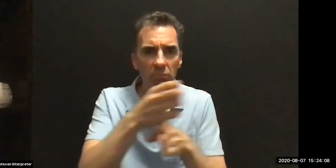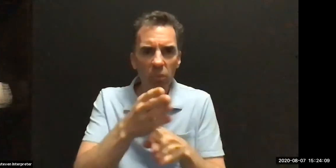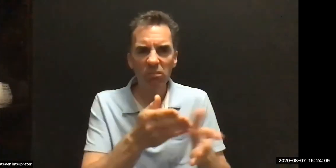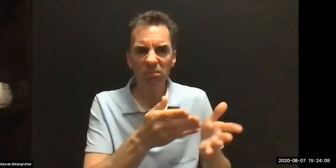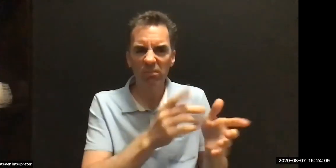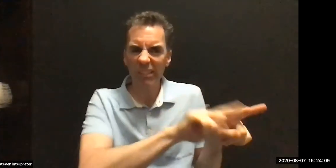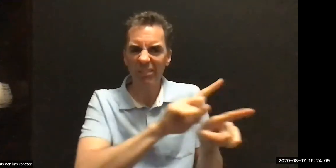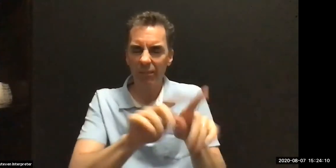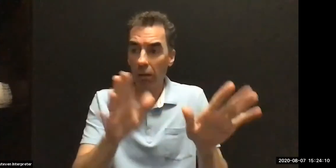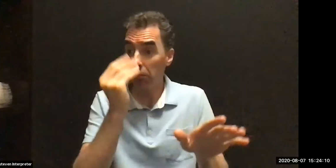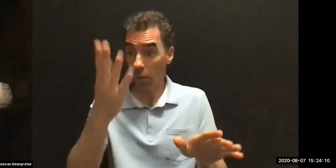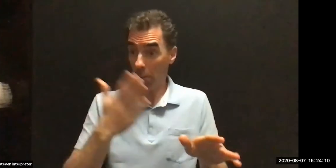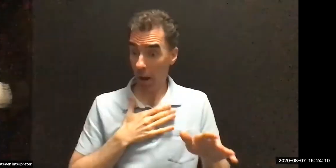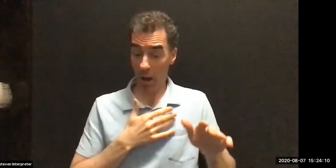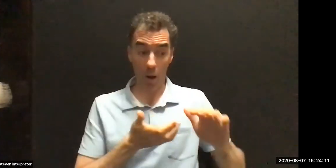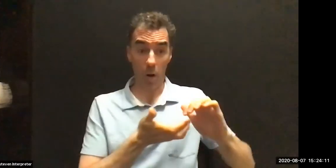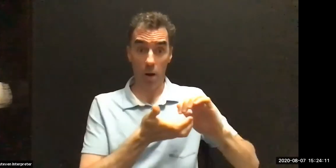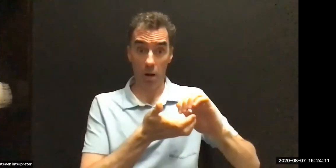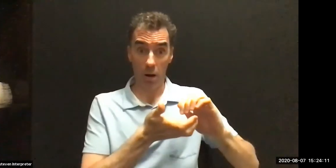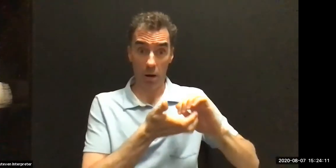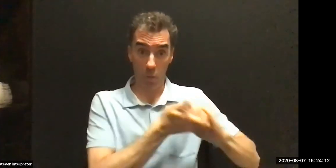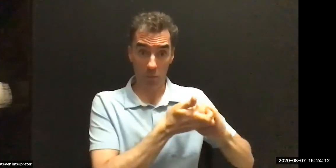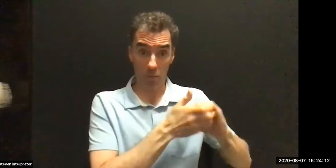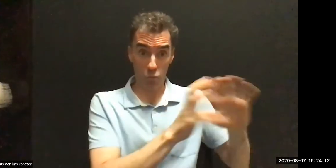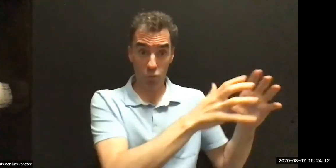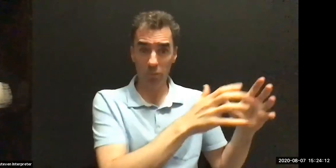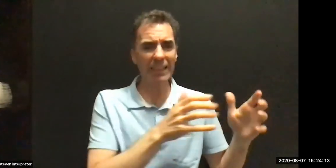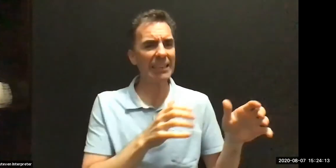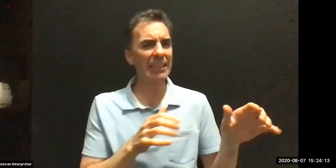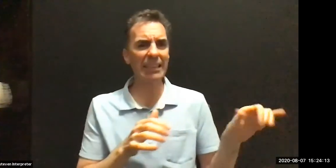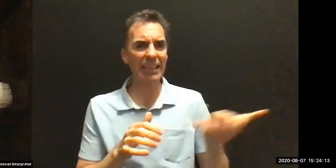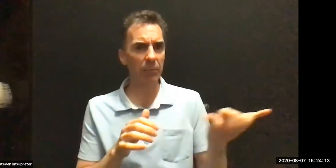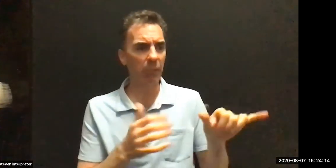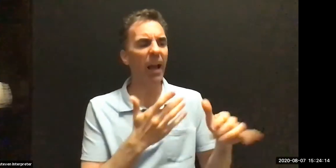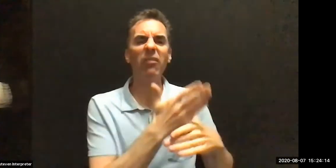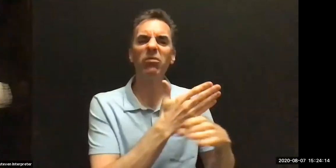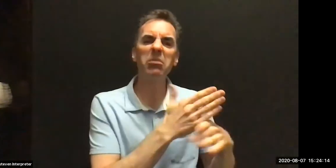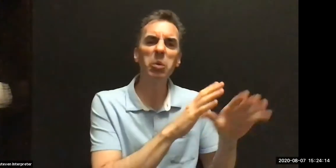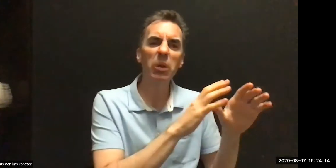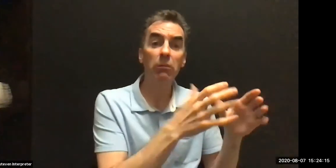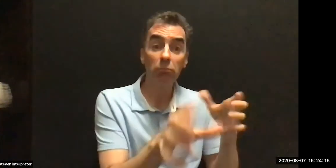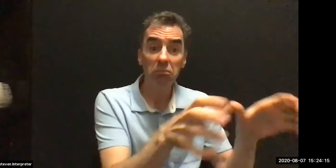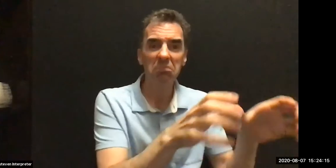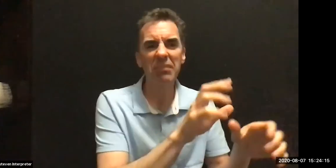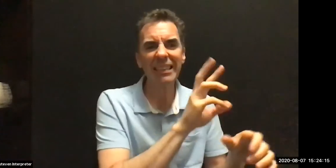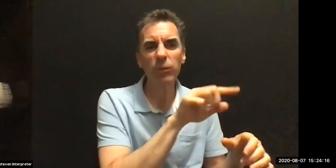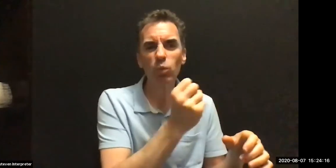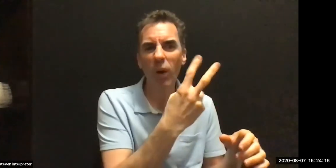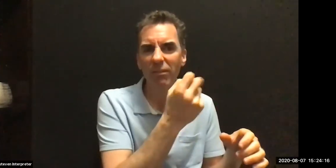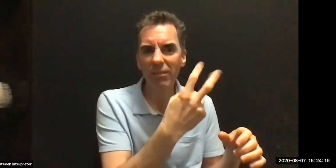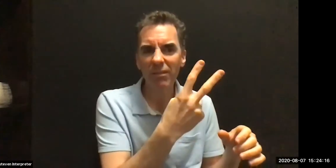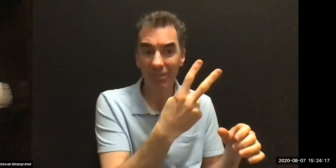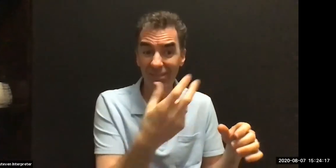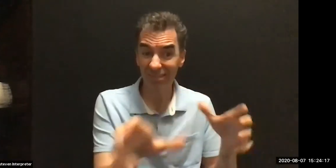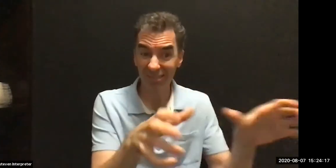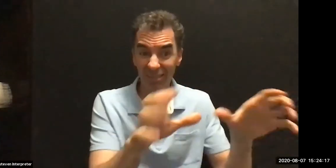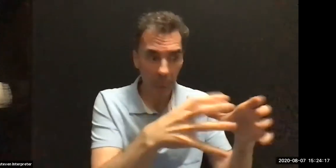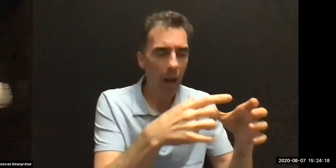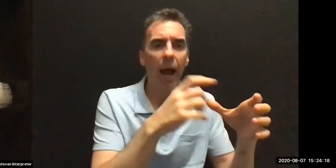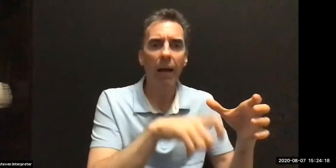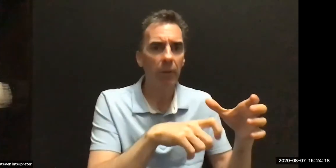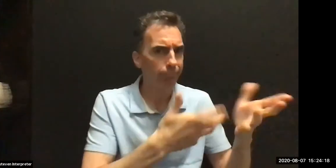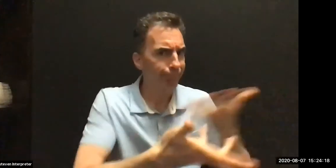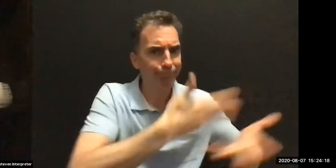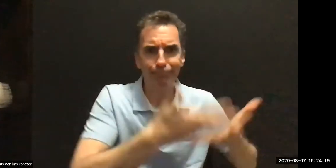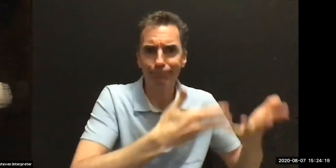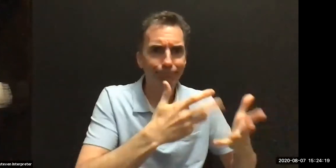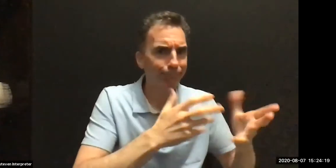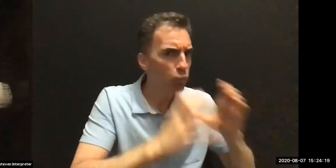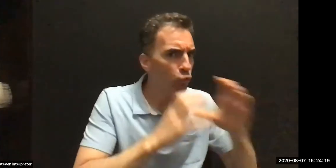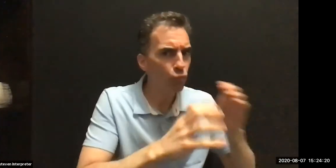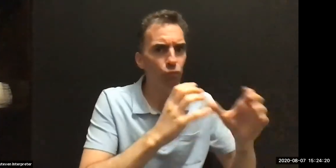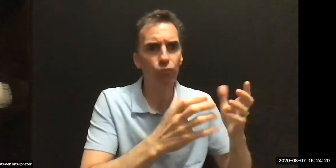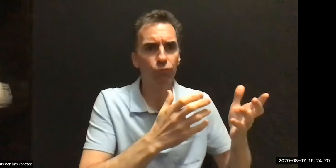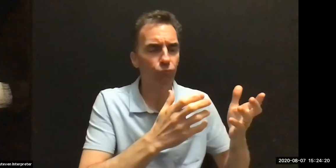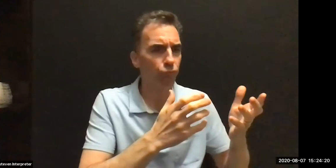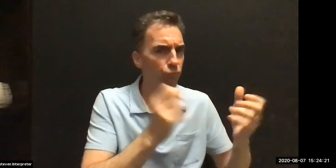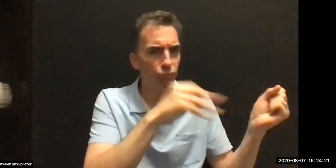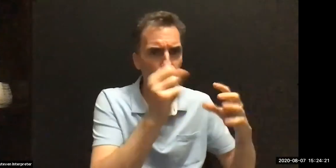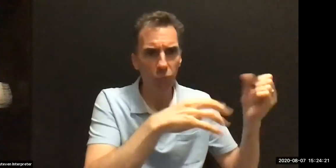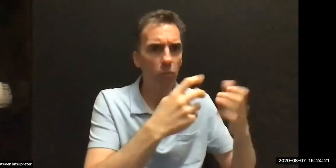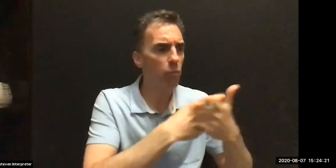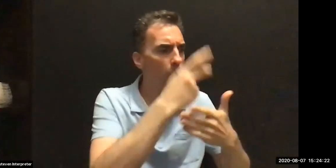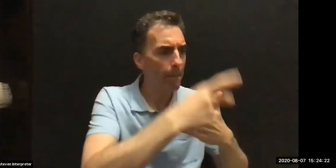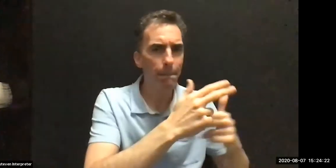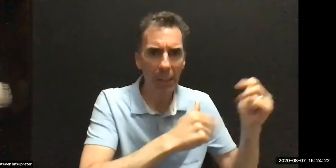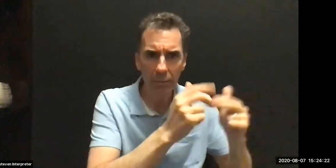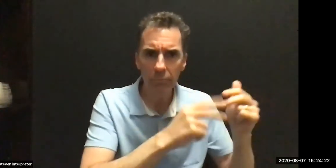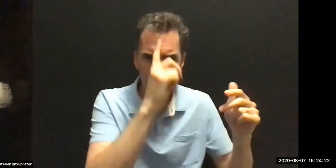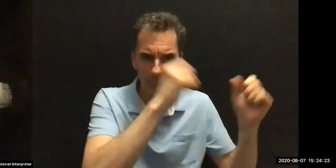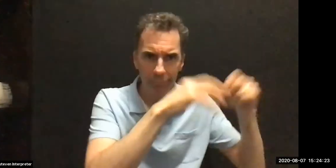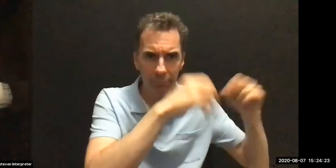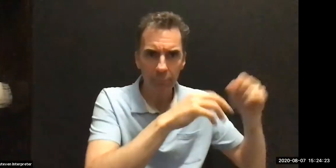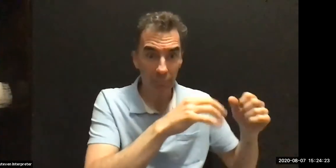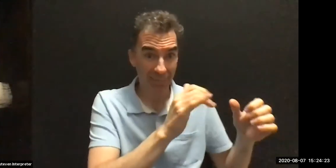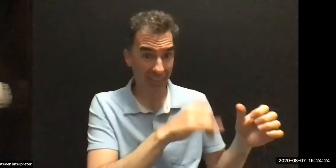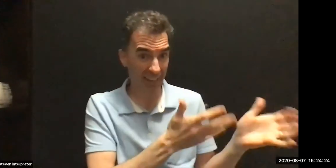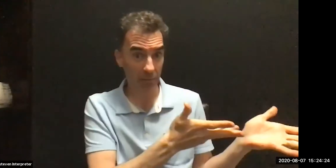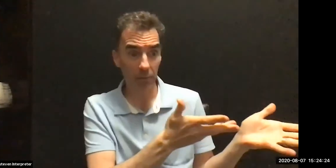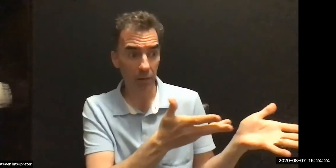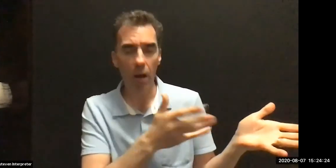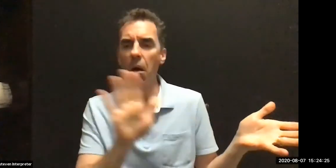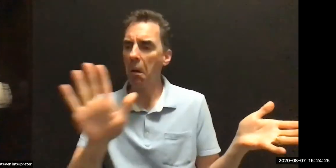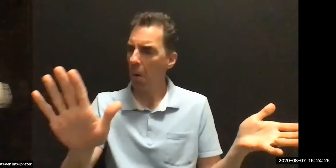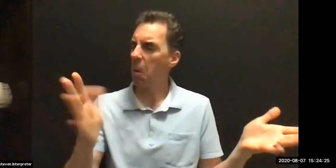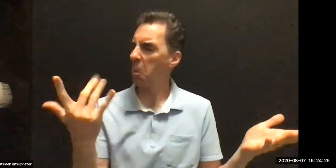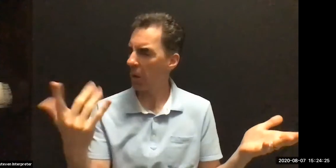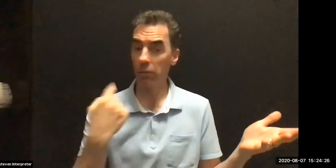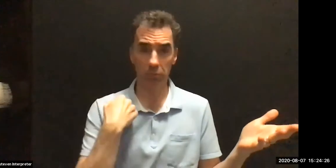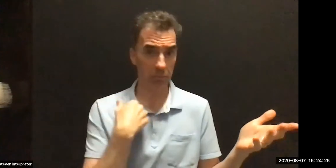Channelle Charest: cohorts are similar size anywhere from like six to 12 usually and they have to do a lot of group communication and program building and and that kind of thing. So I think that there could be some really interesting connecting points there if if that group size makes sense.